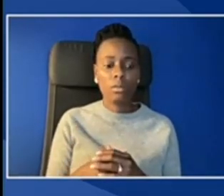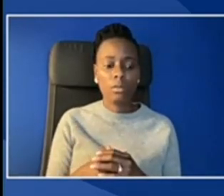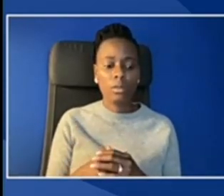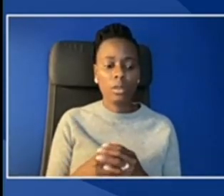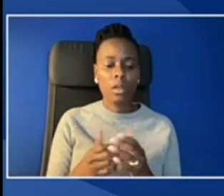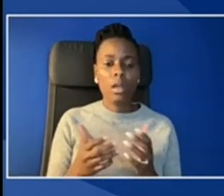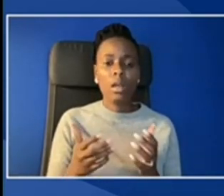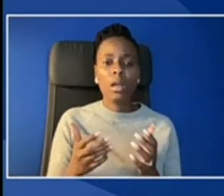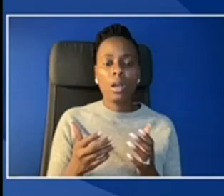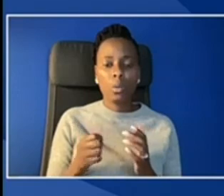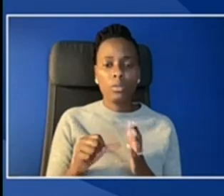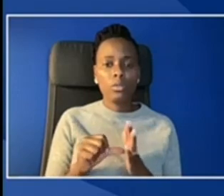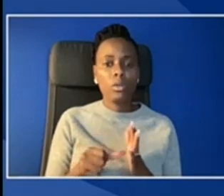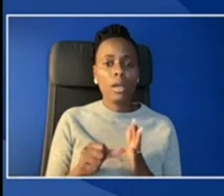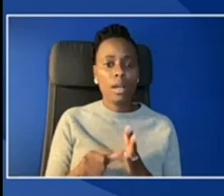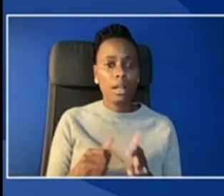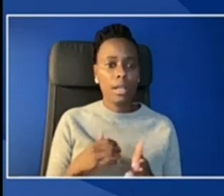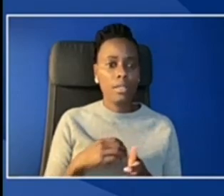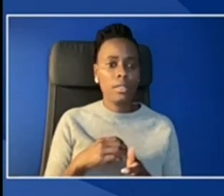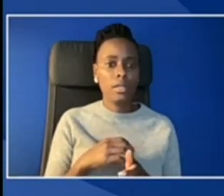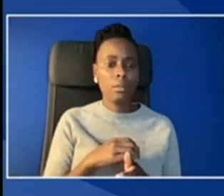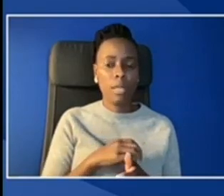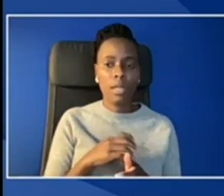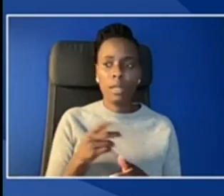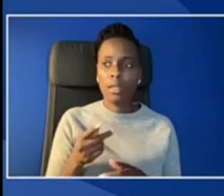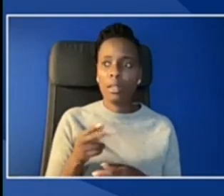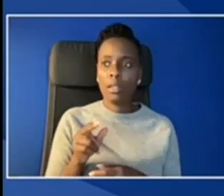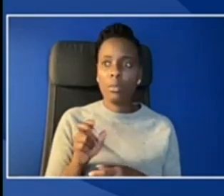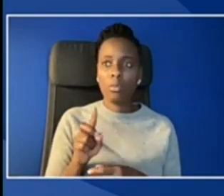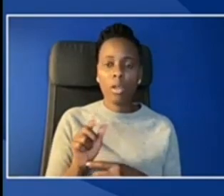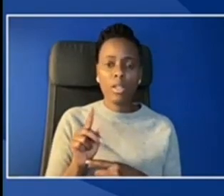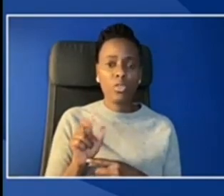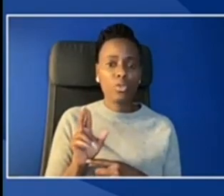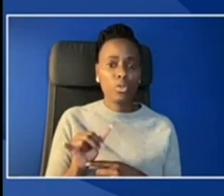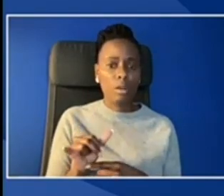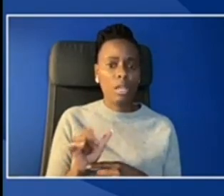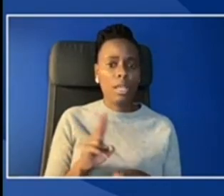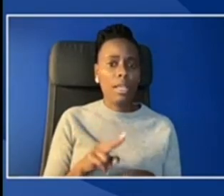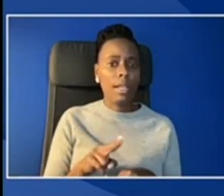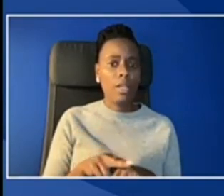committee the predatory nature of these loans. I never could have imagined getting